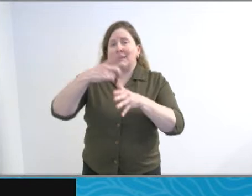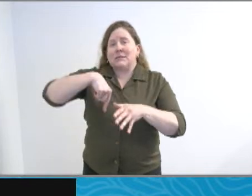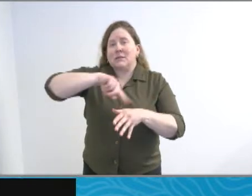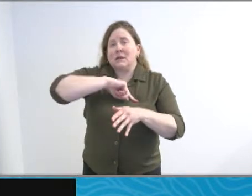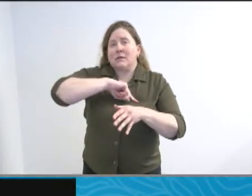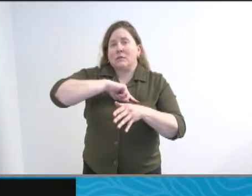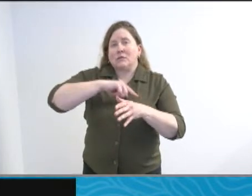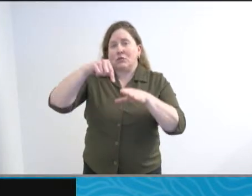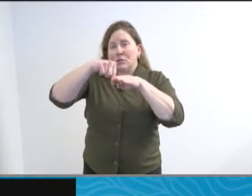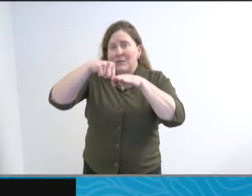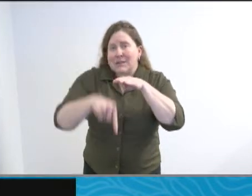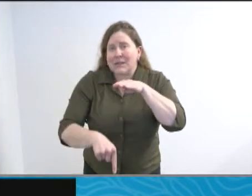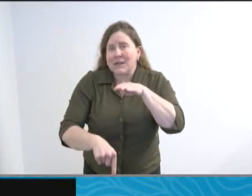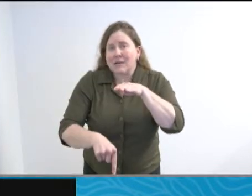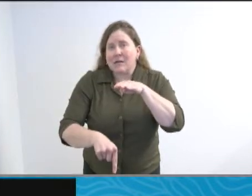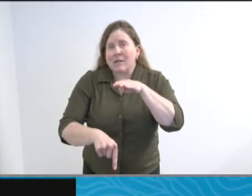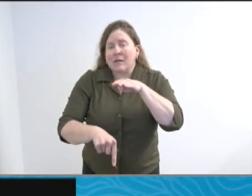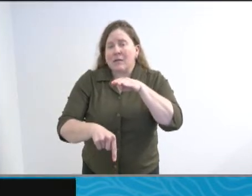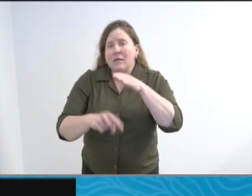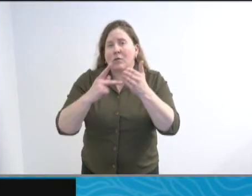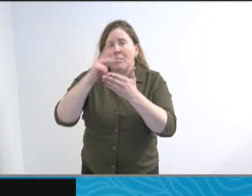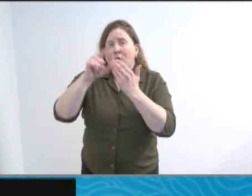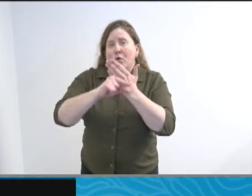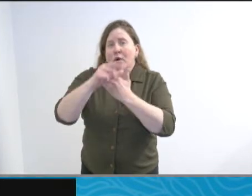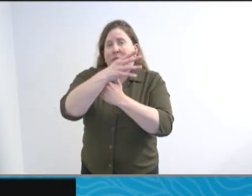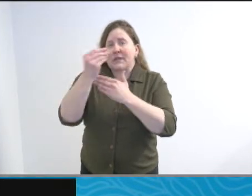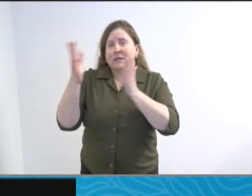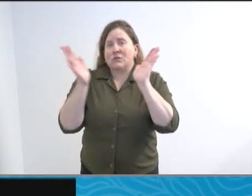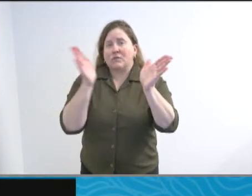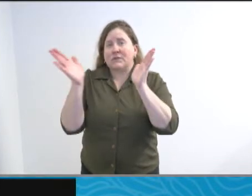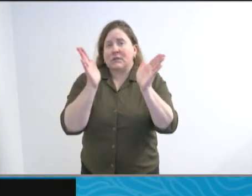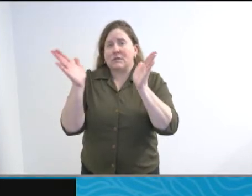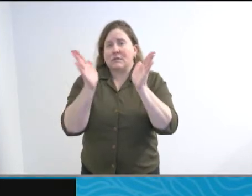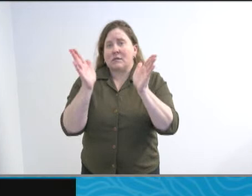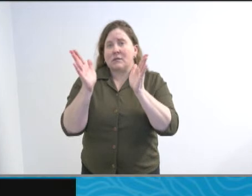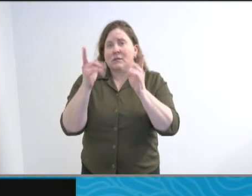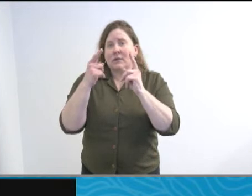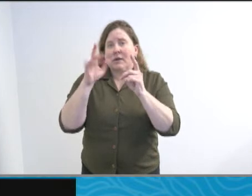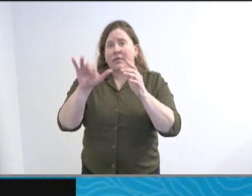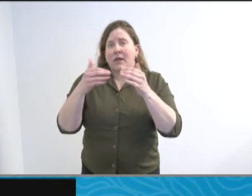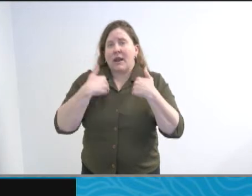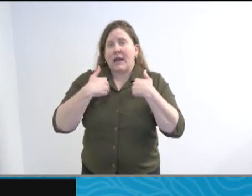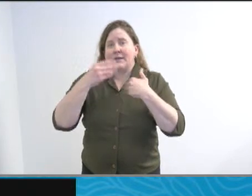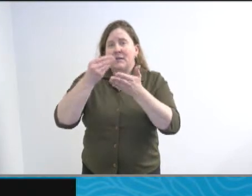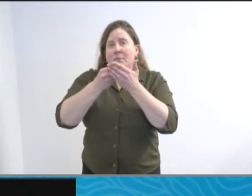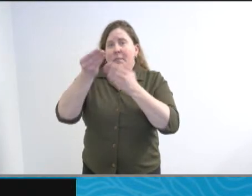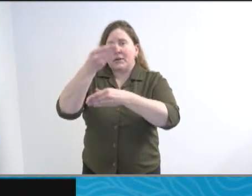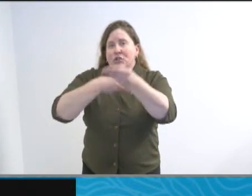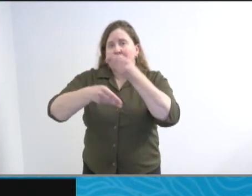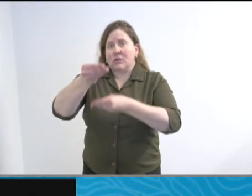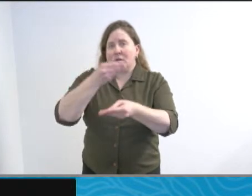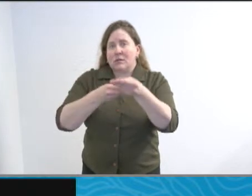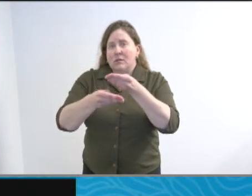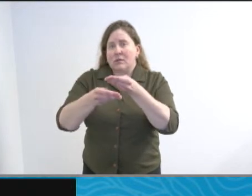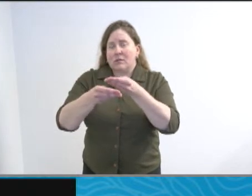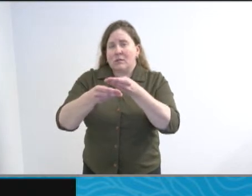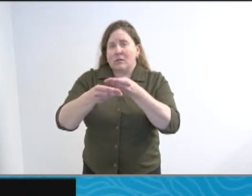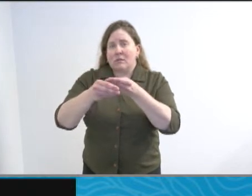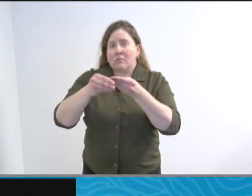to dig deeper into programs and services that has a budget. And so that budget could be LCAP,